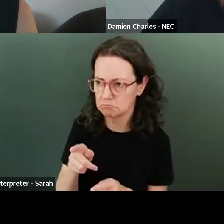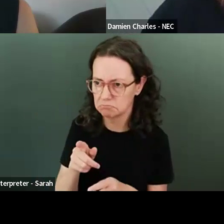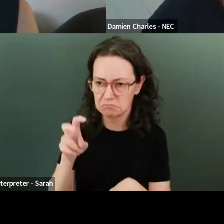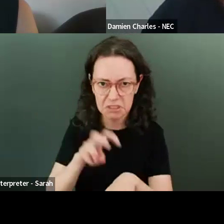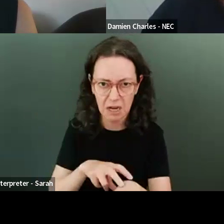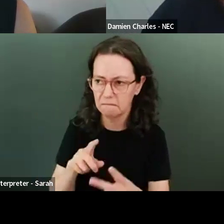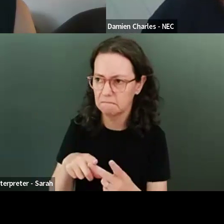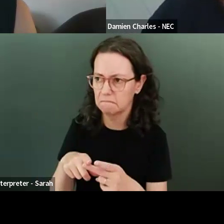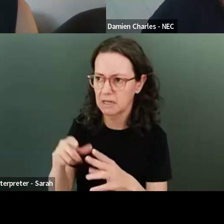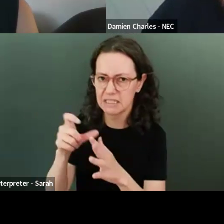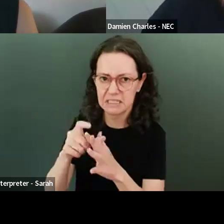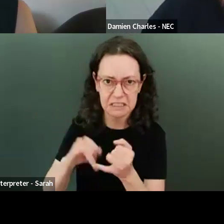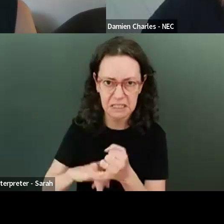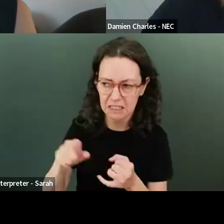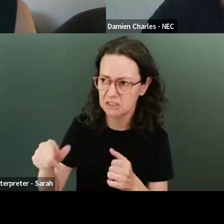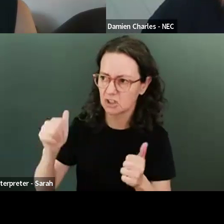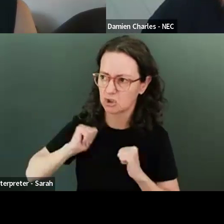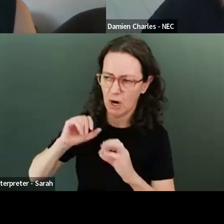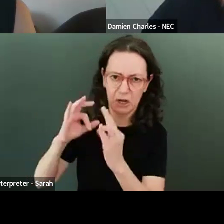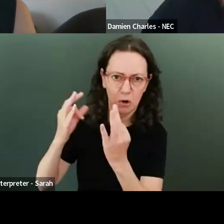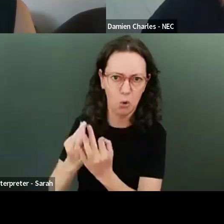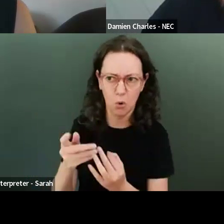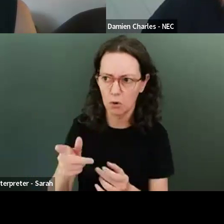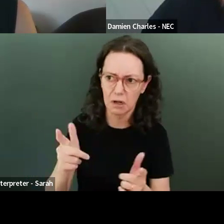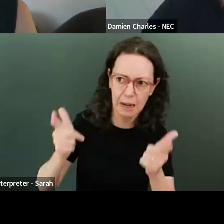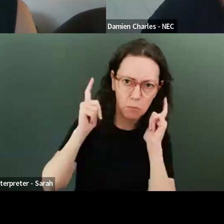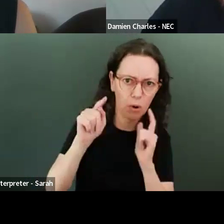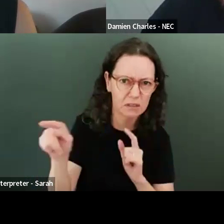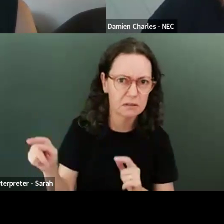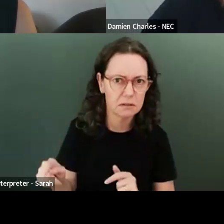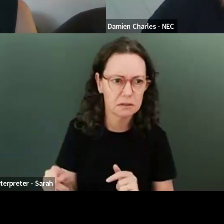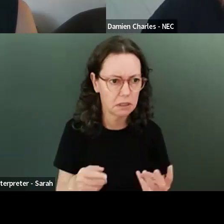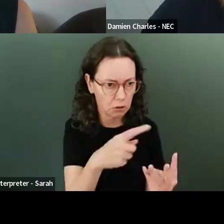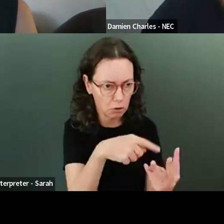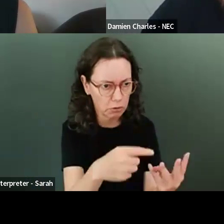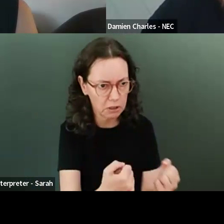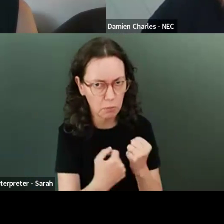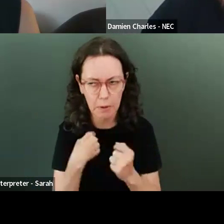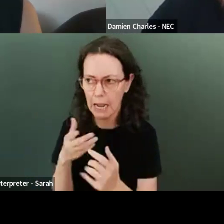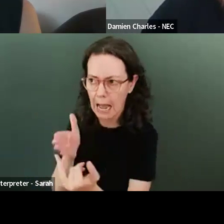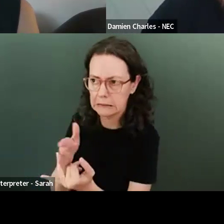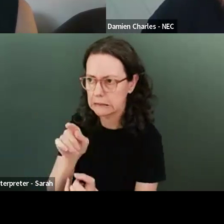employment agencies, training providers, employer organisations, those kinds of